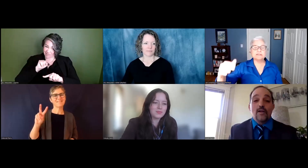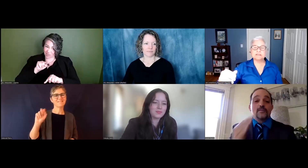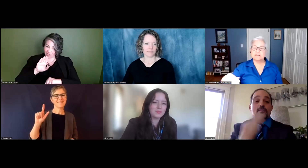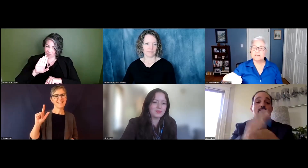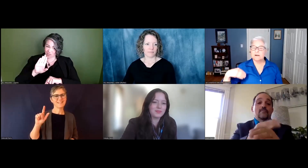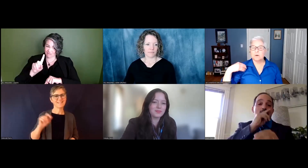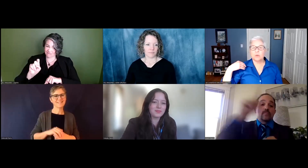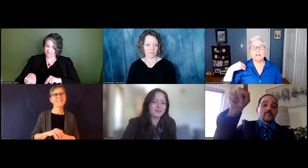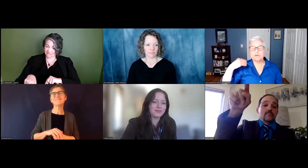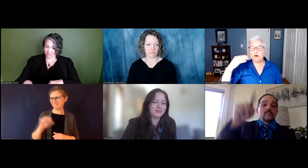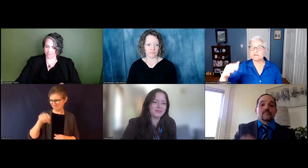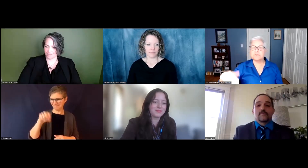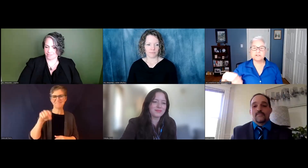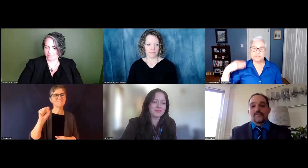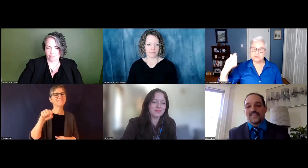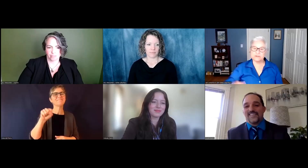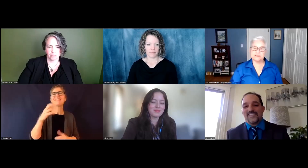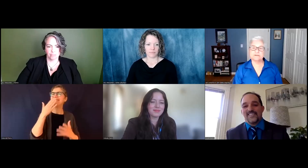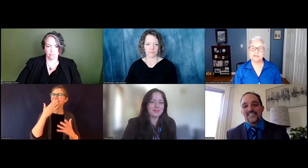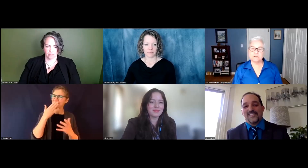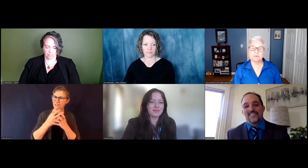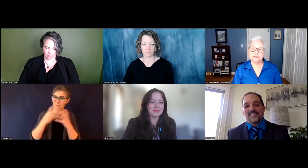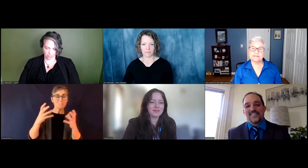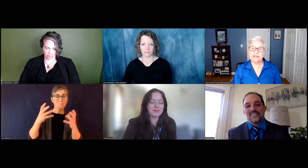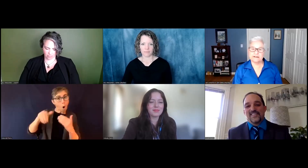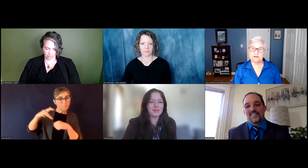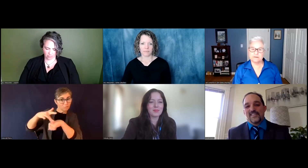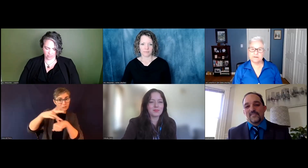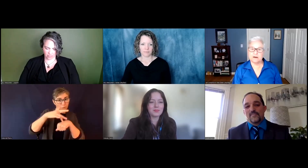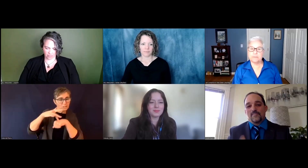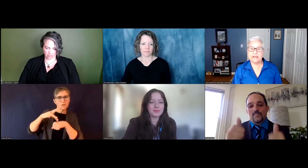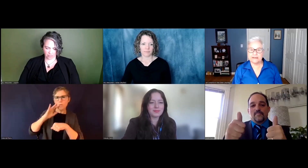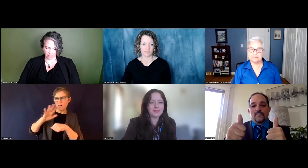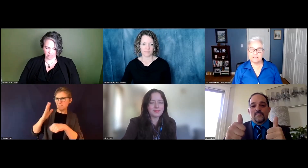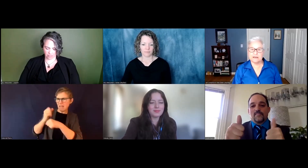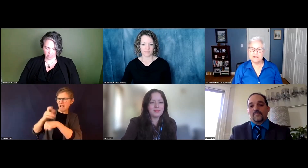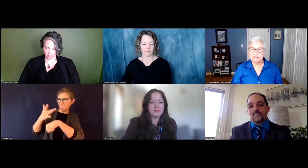friends. And we'll have all of these resources available at the end of our panel,